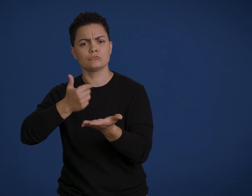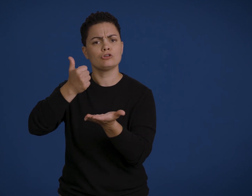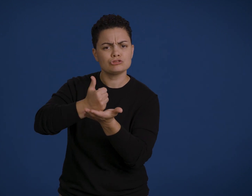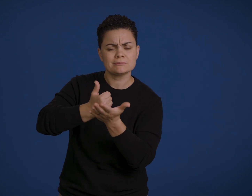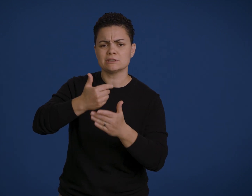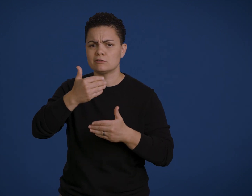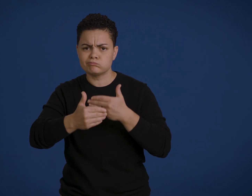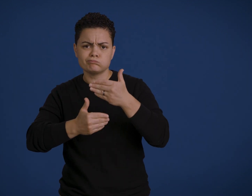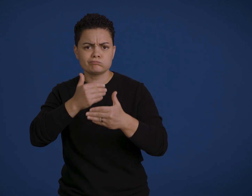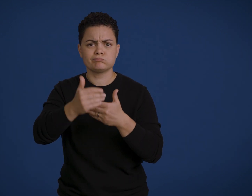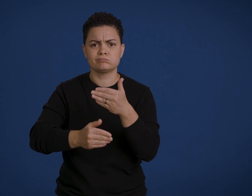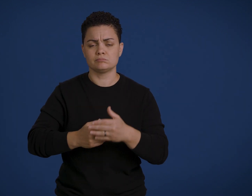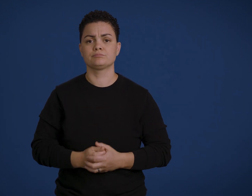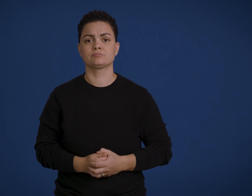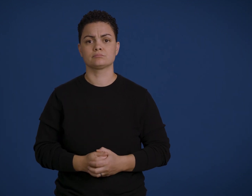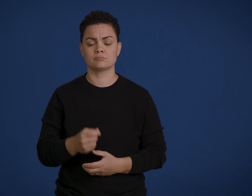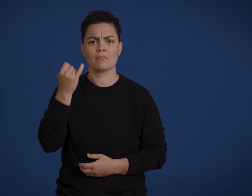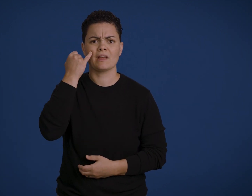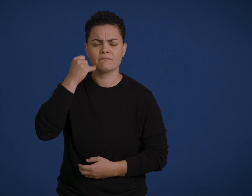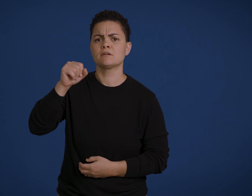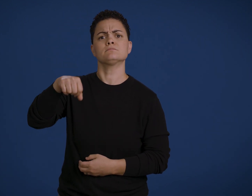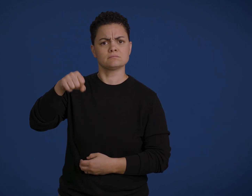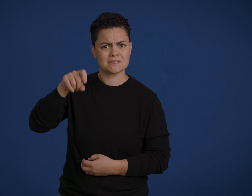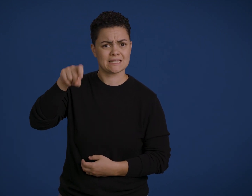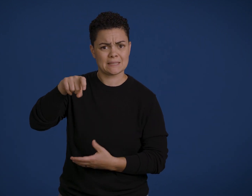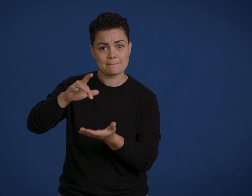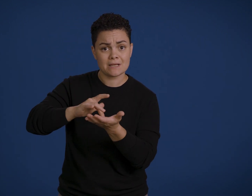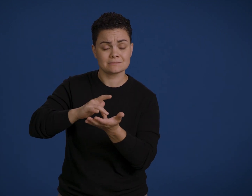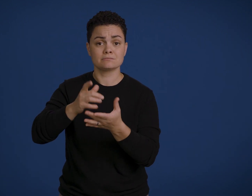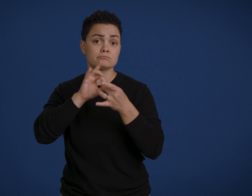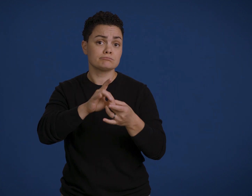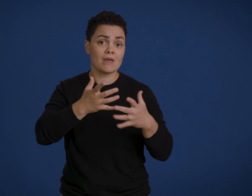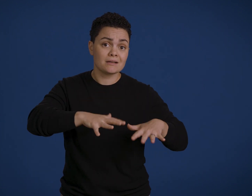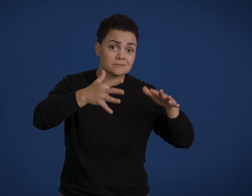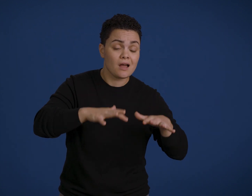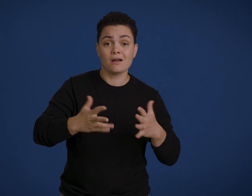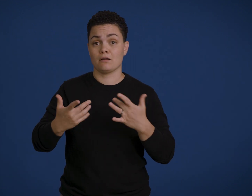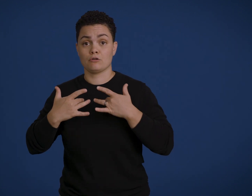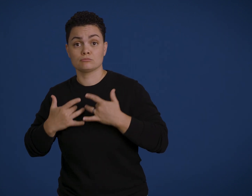If it is determined by your healthcare practitioner that treating your anxiety and/ or depression is indicated,